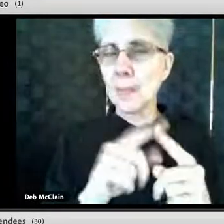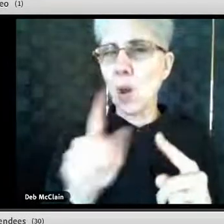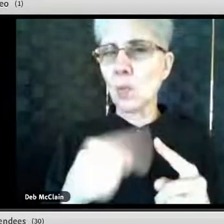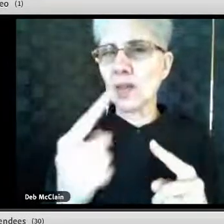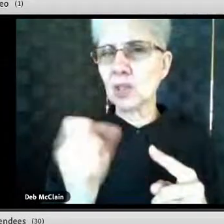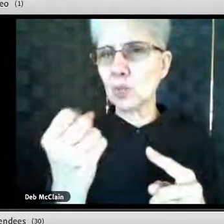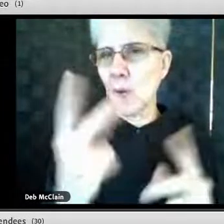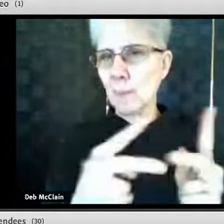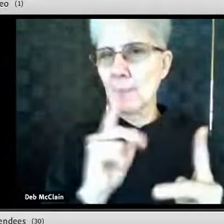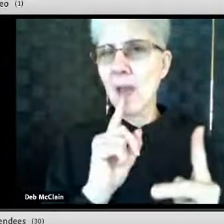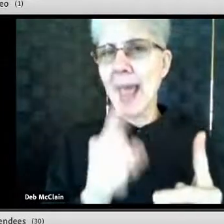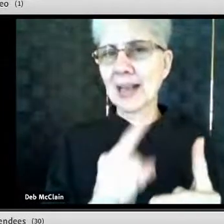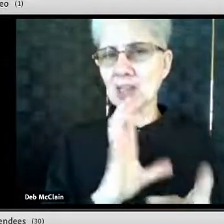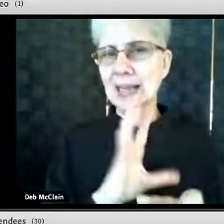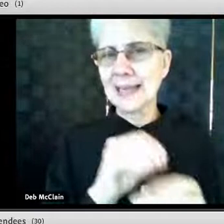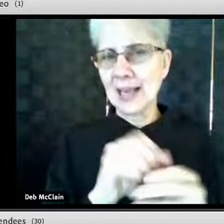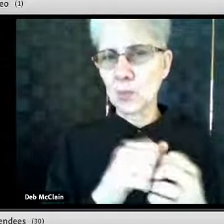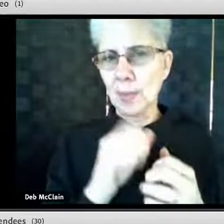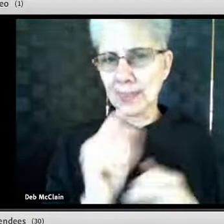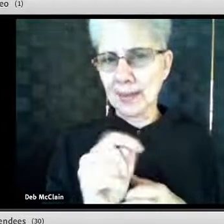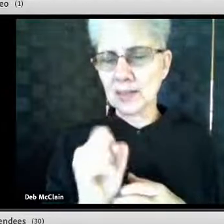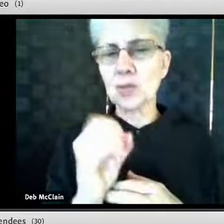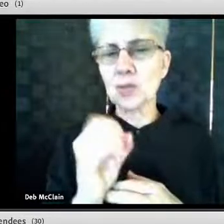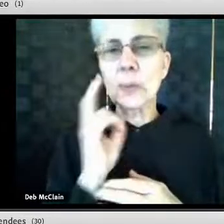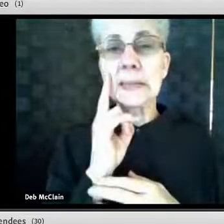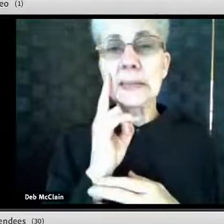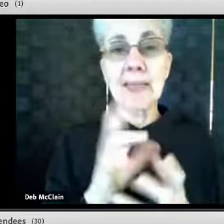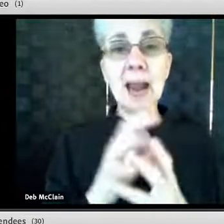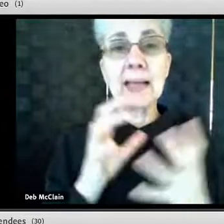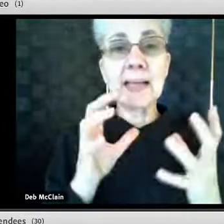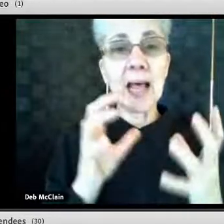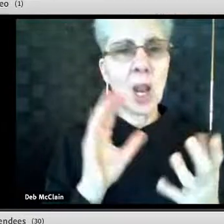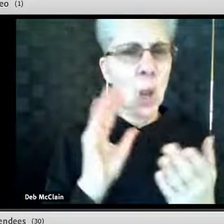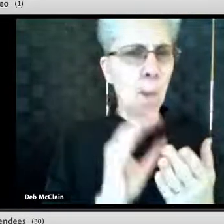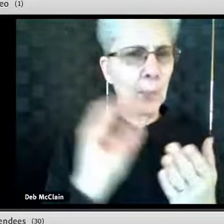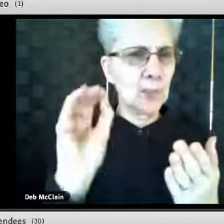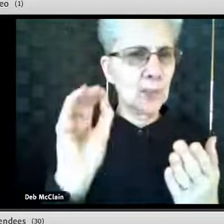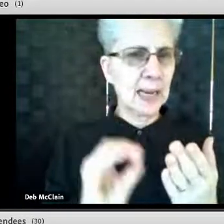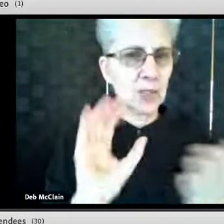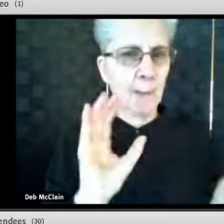but only 12 people actually engaged with it. So you can see that has a really low percentage compared